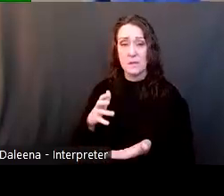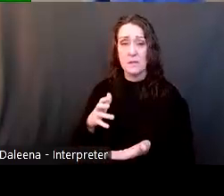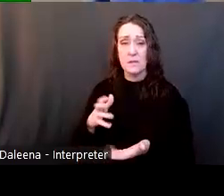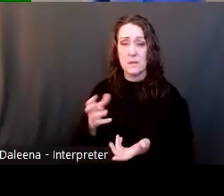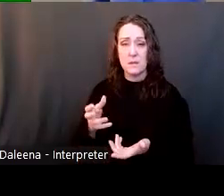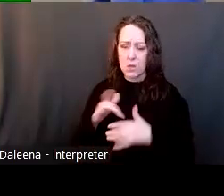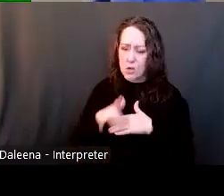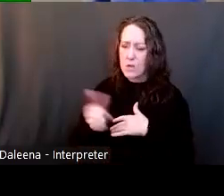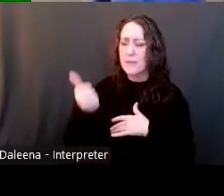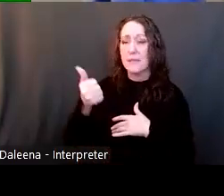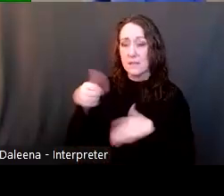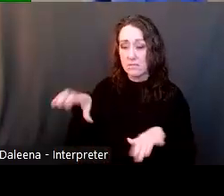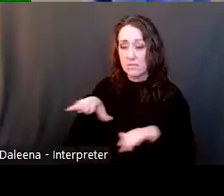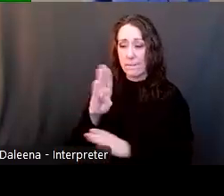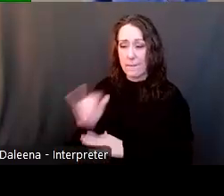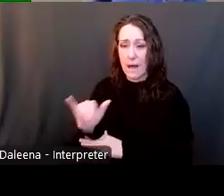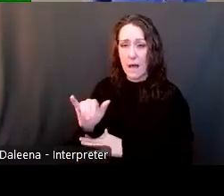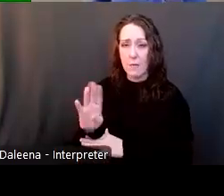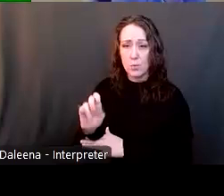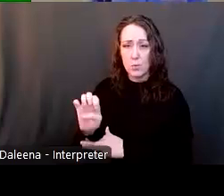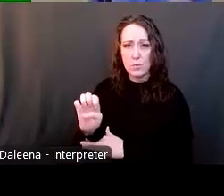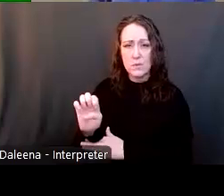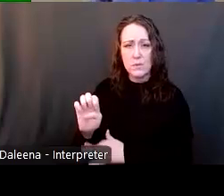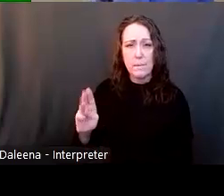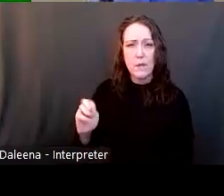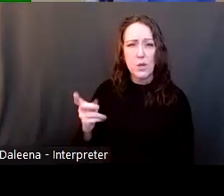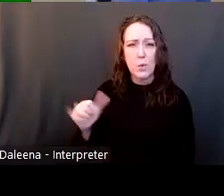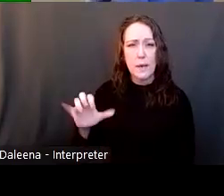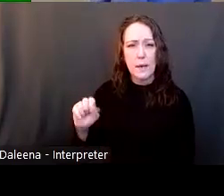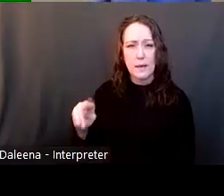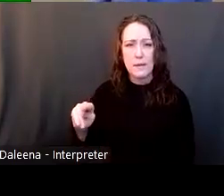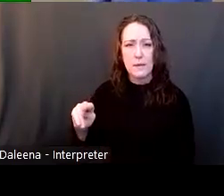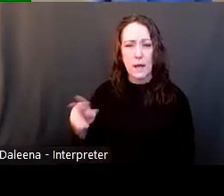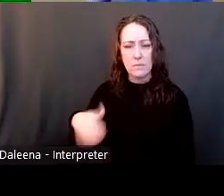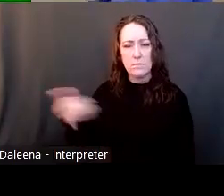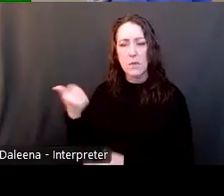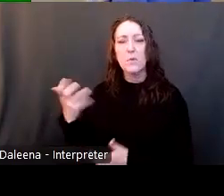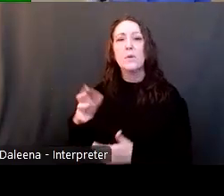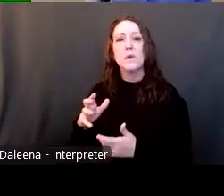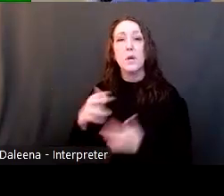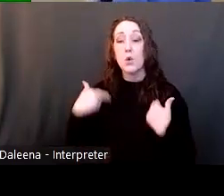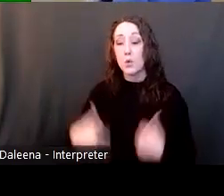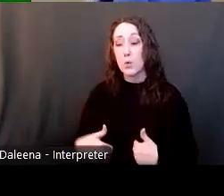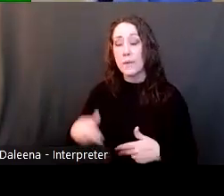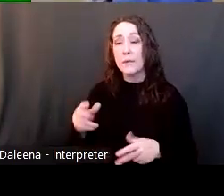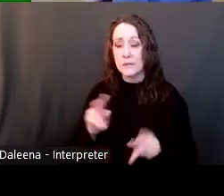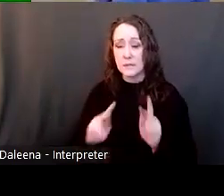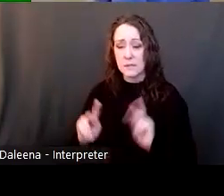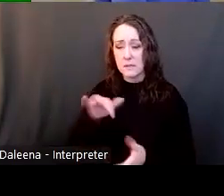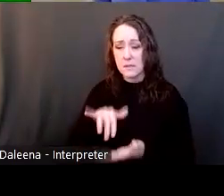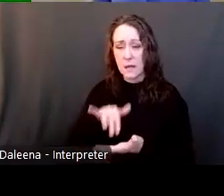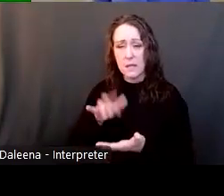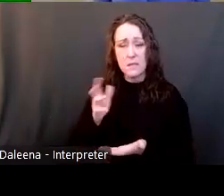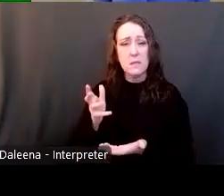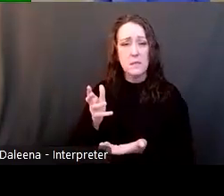conduct Ed by Bruce mckuin and colleagues uh then human studies showing that exposure to adverse